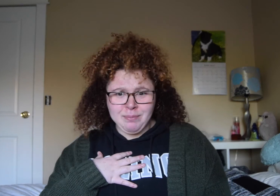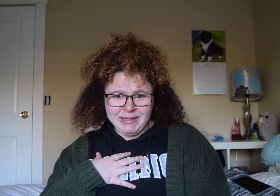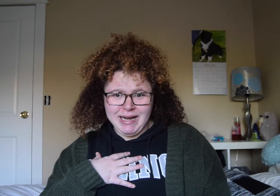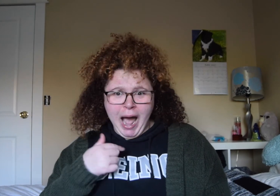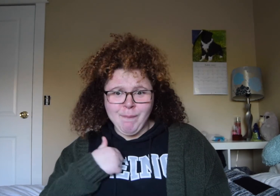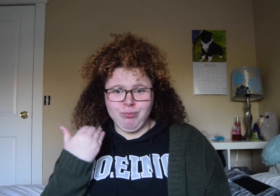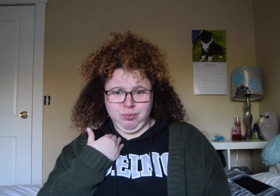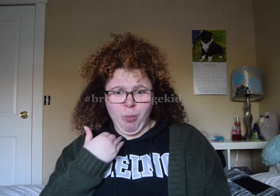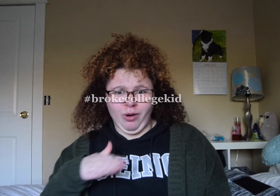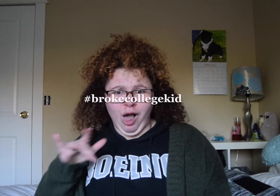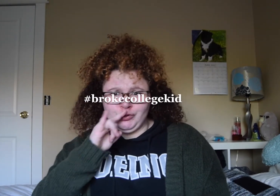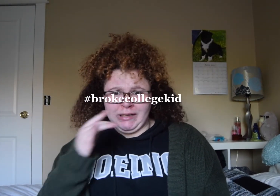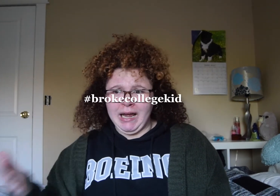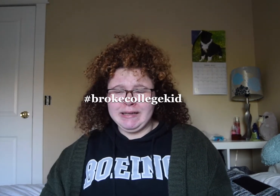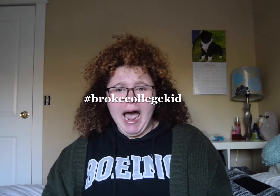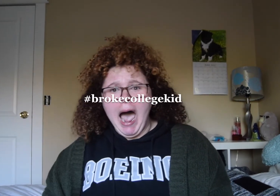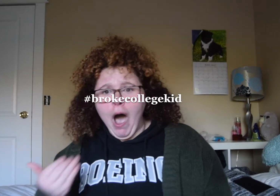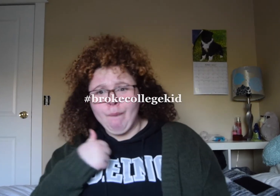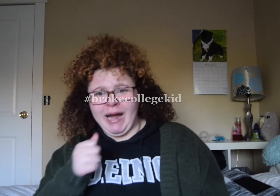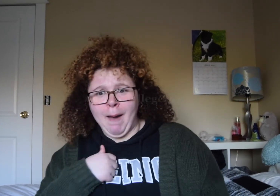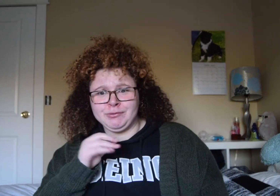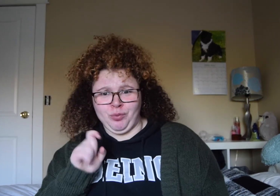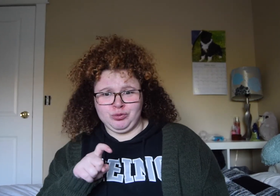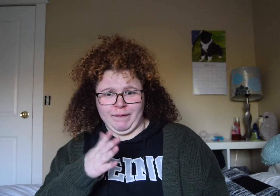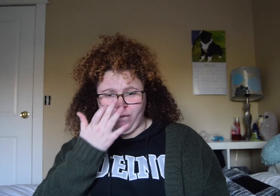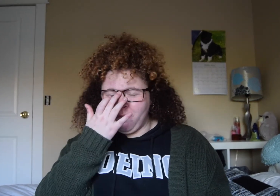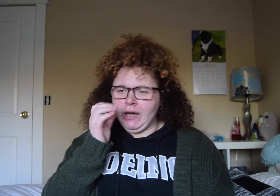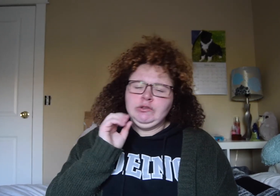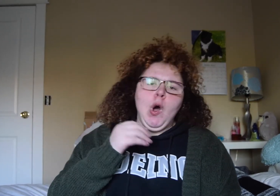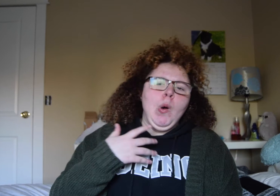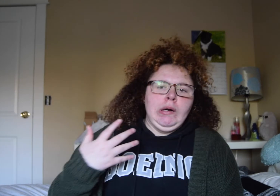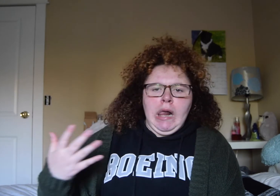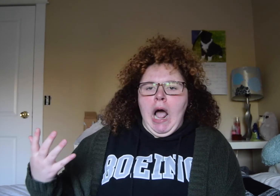I mean, I'm a broke college kid. Like how am I supposed to afford them? So yeah